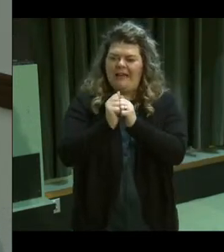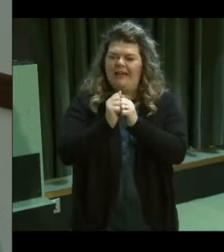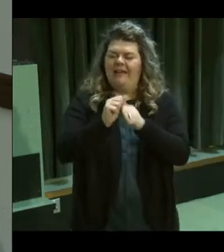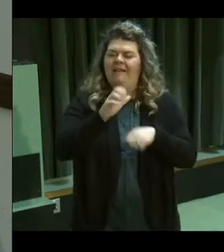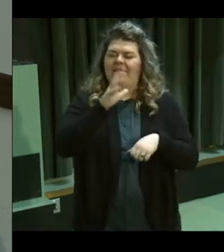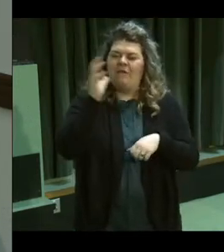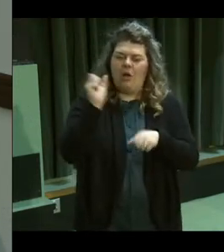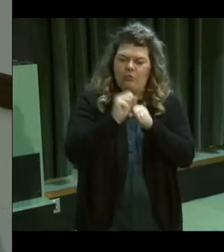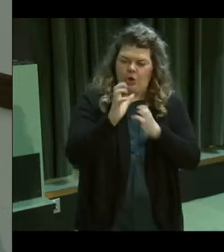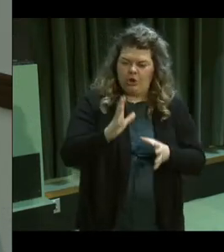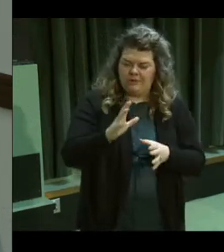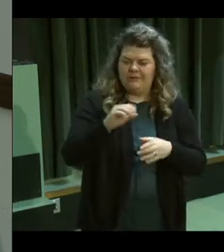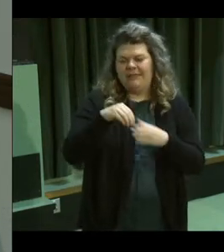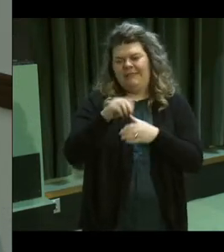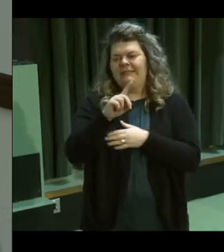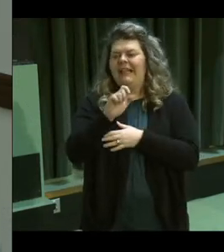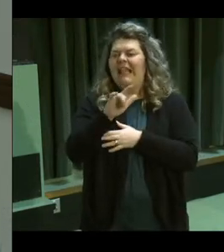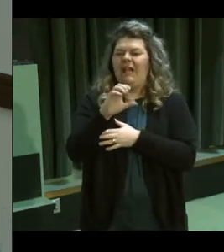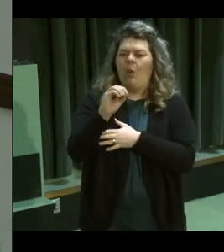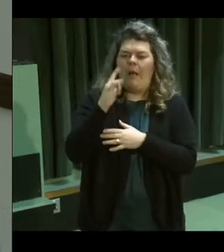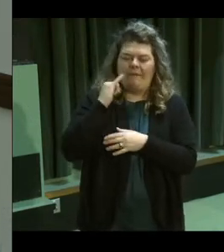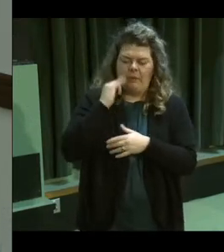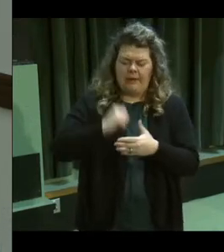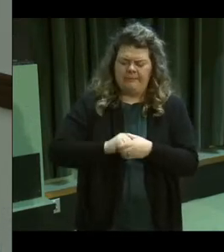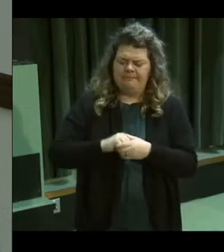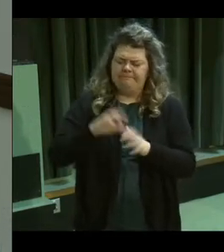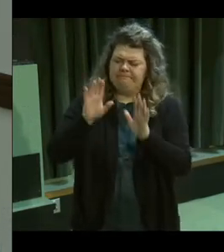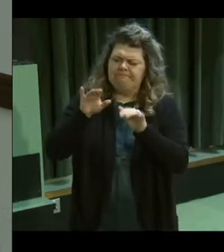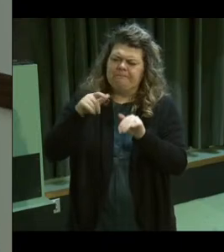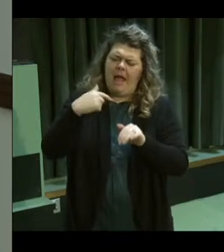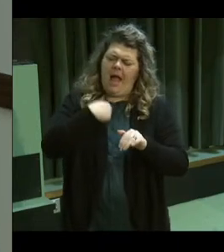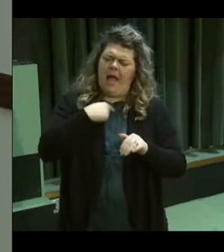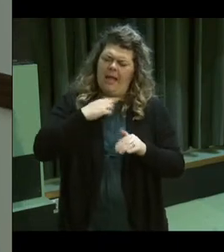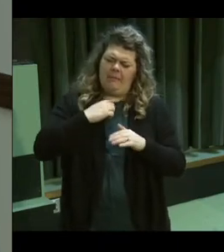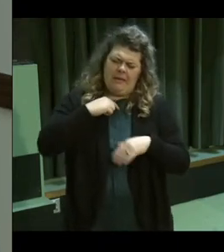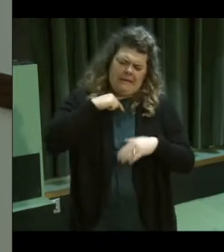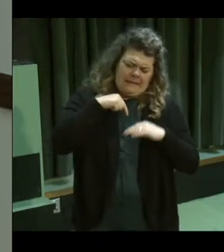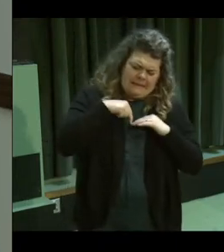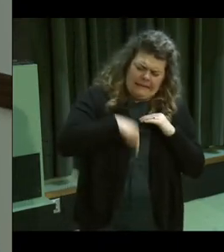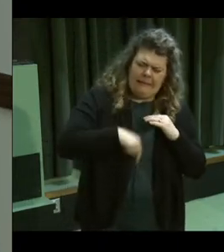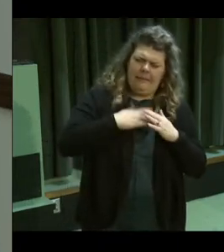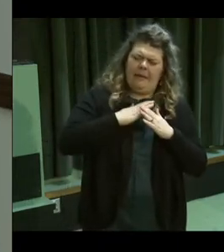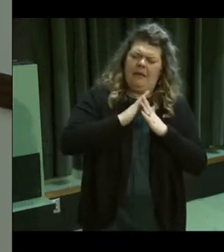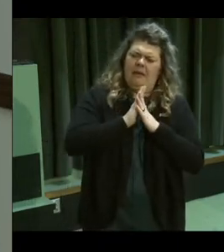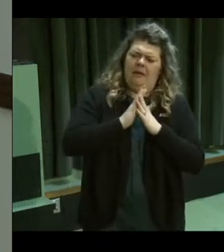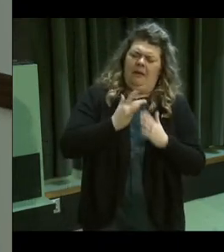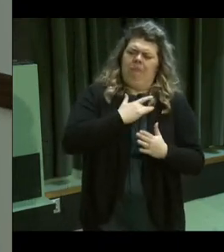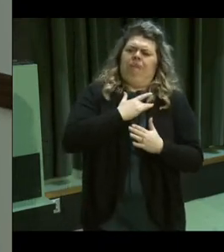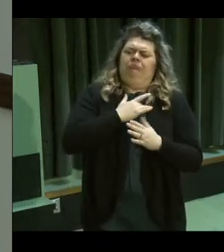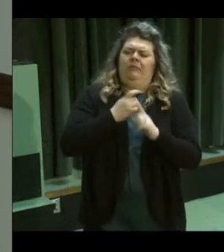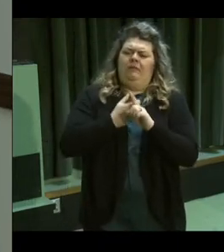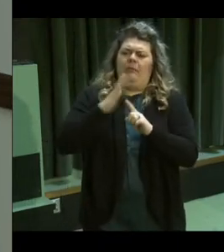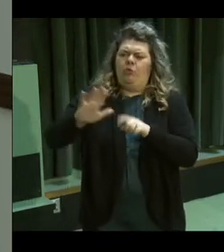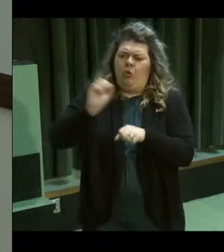Delano, California. I'm deeply moved by your courage and